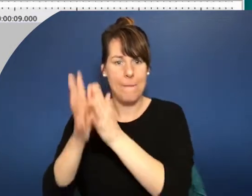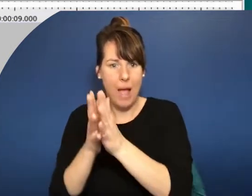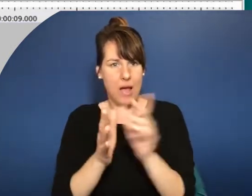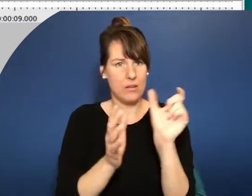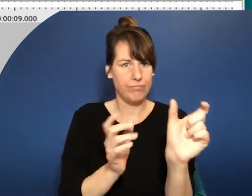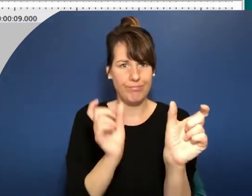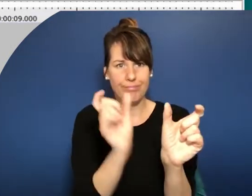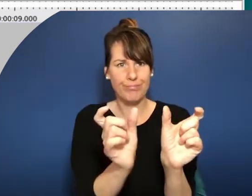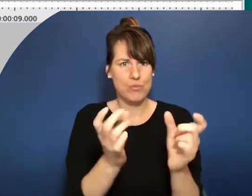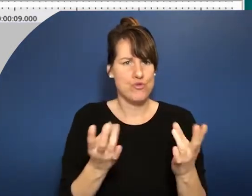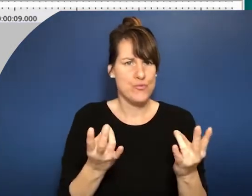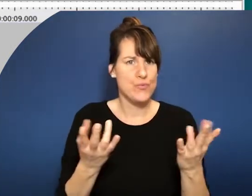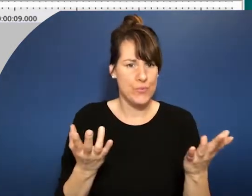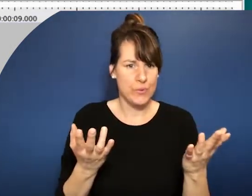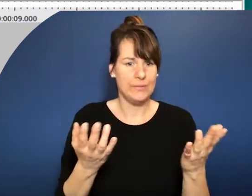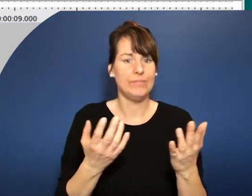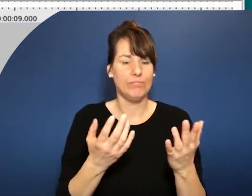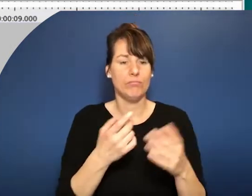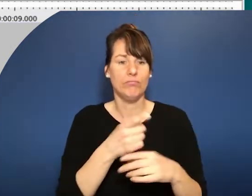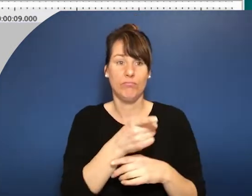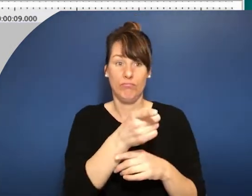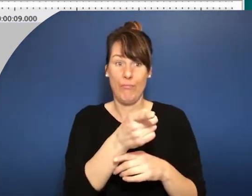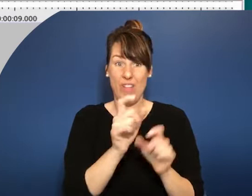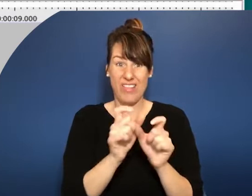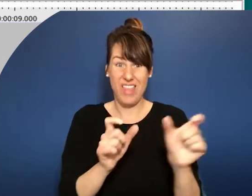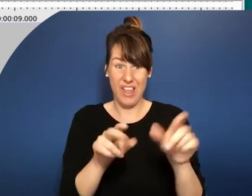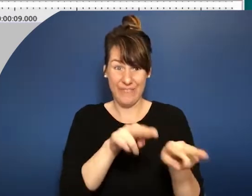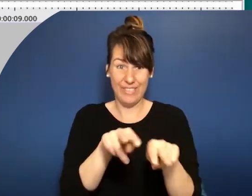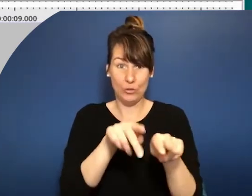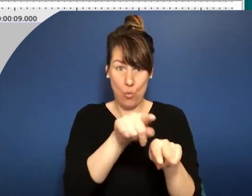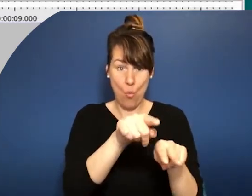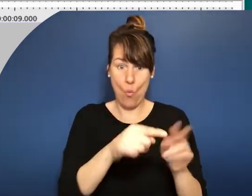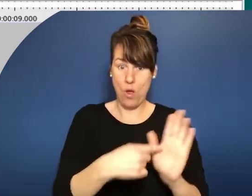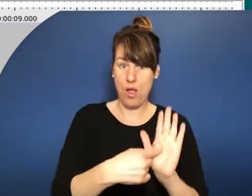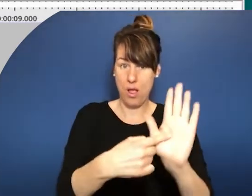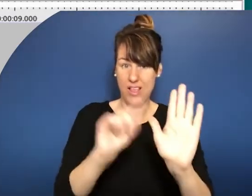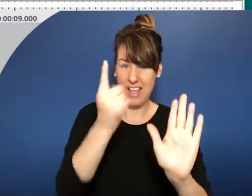OK, so I want to select the part of the video that shows